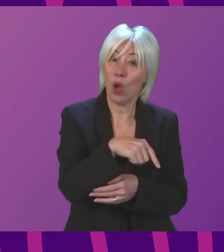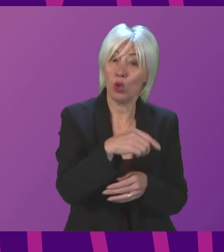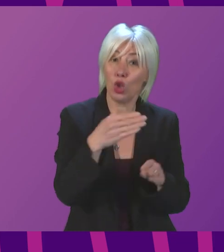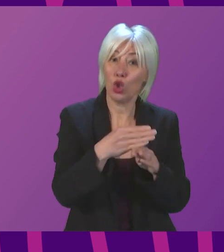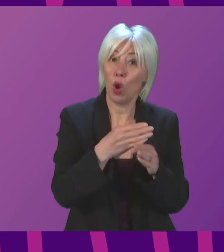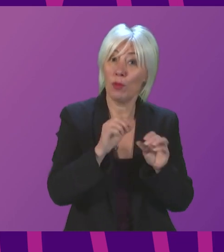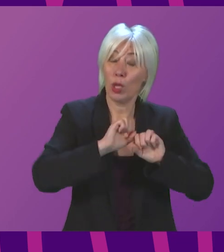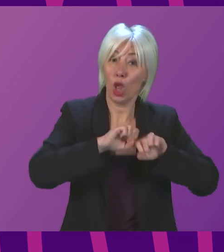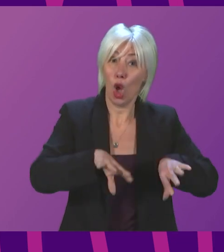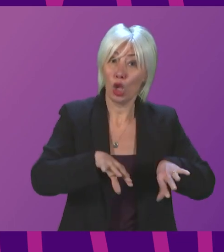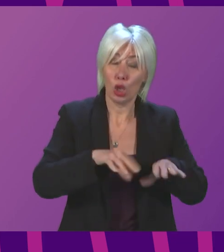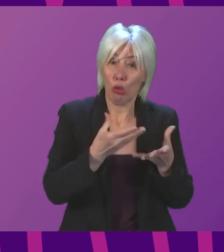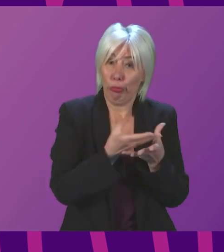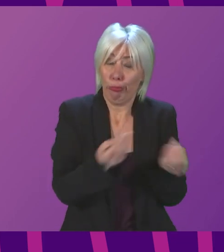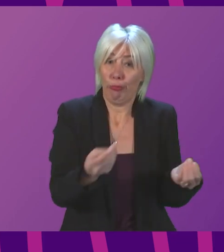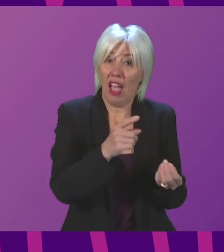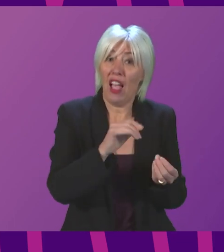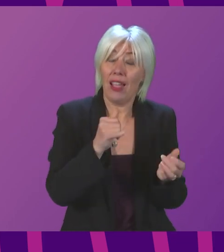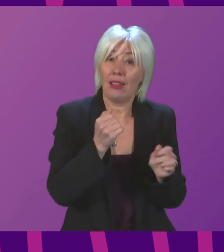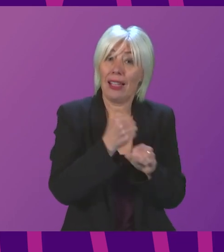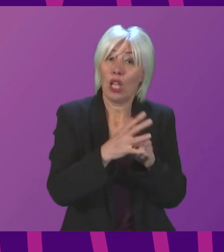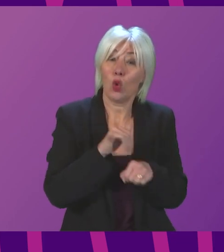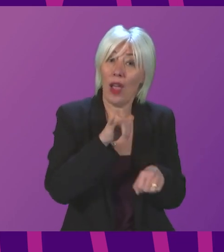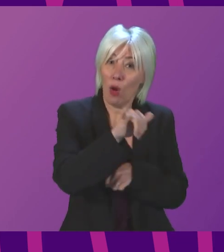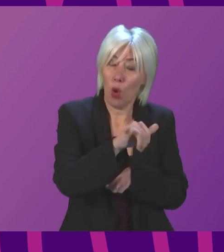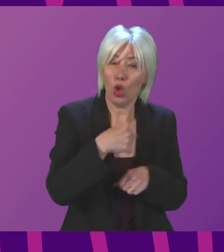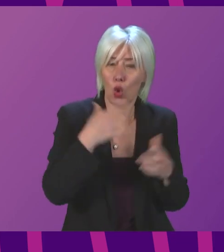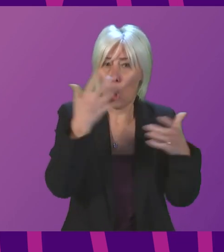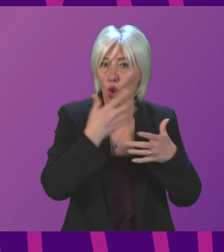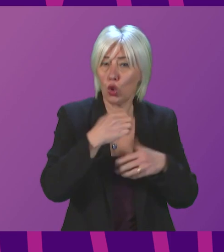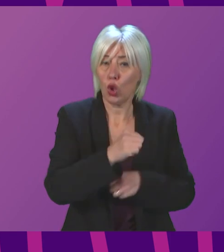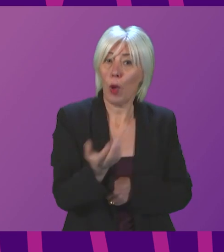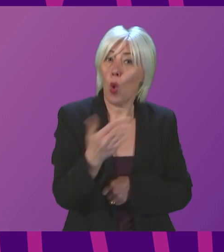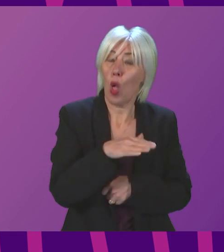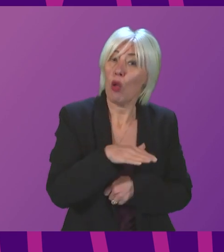adding to concerns about the city’s long-term recovery. As a city region, Glasgow is a key